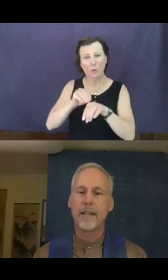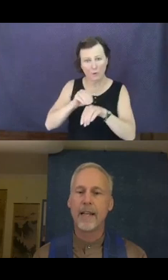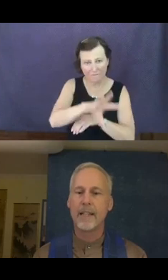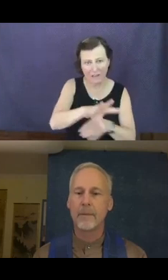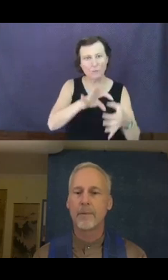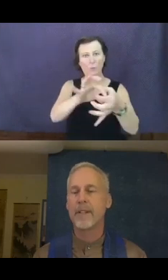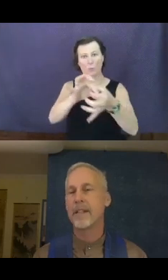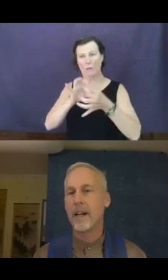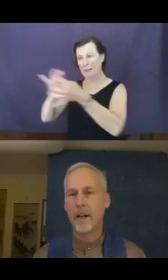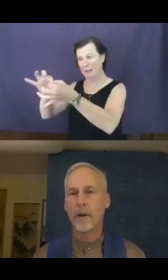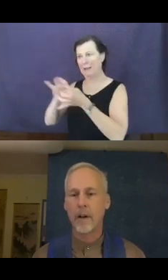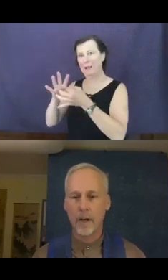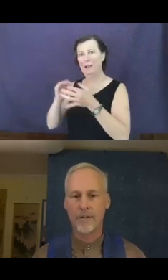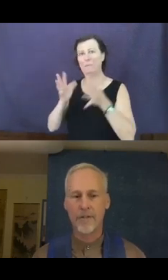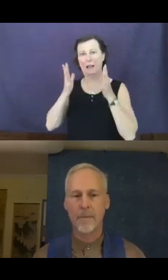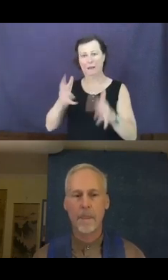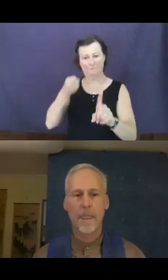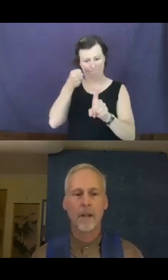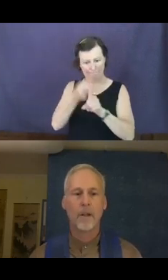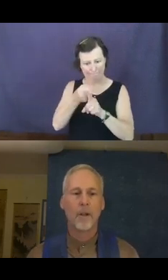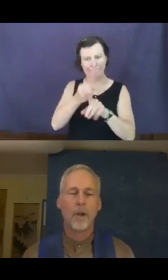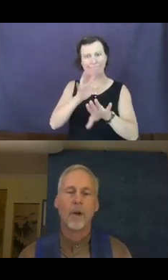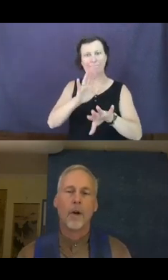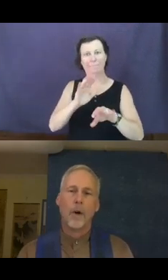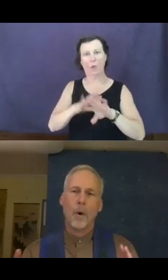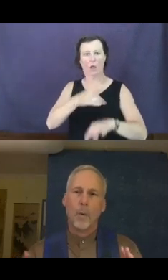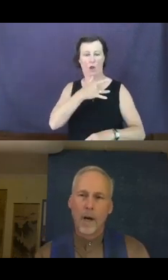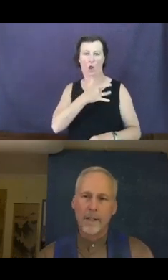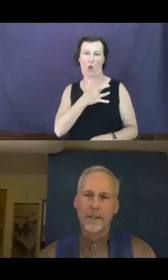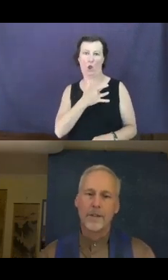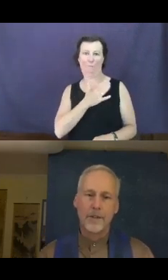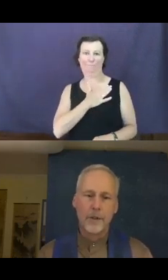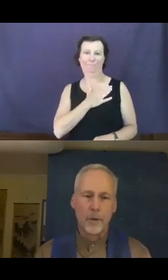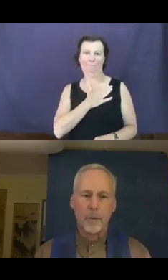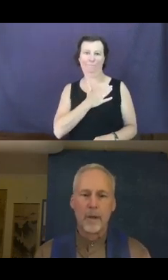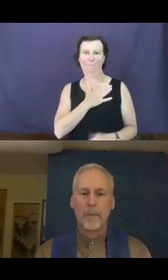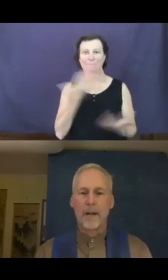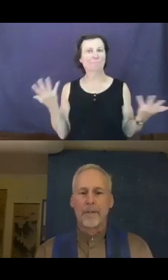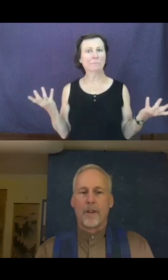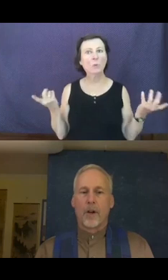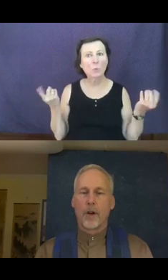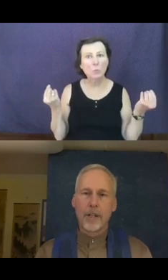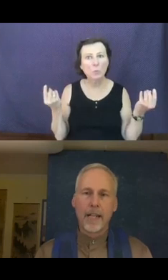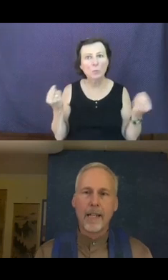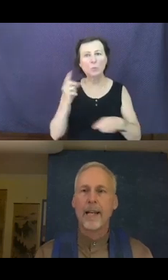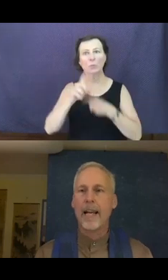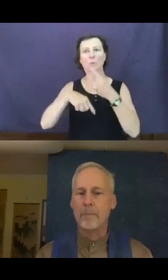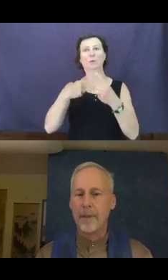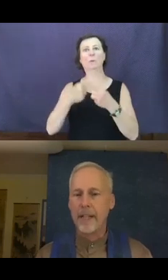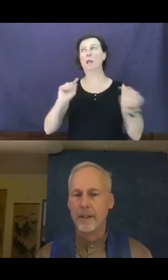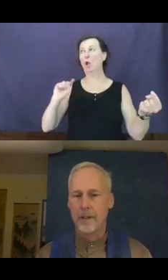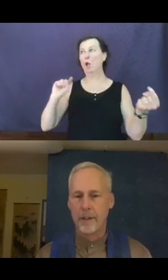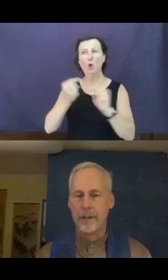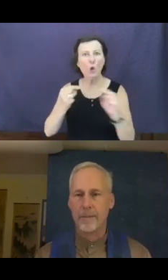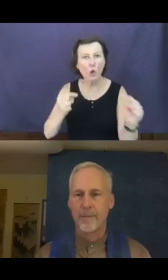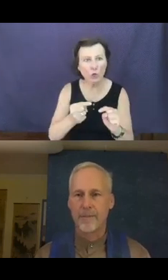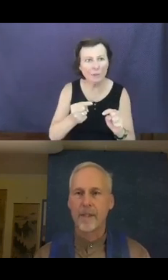an imprint on our hearts. What to do about hurting and being hurt